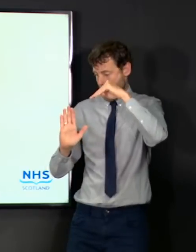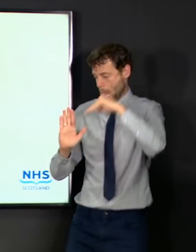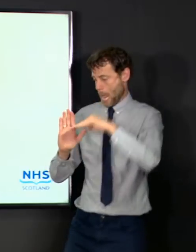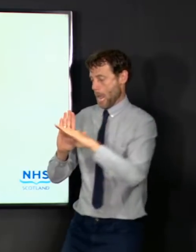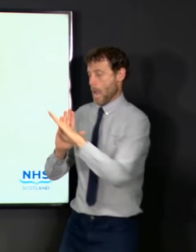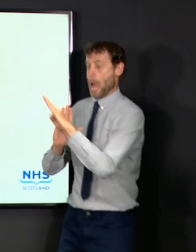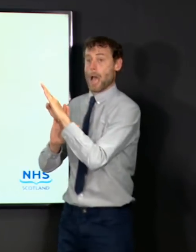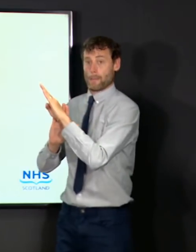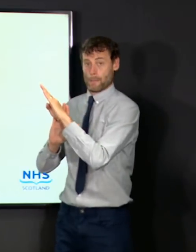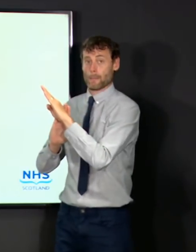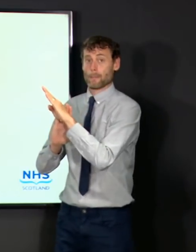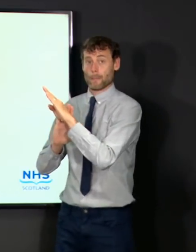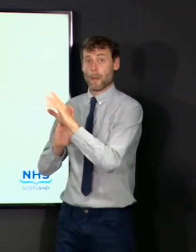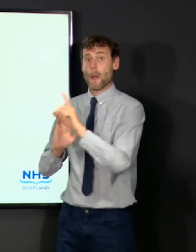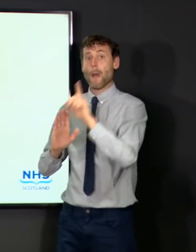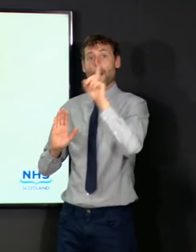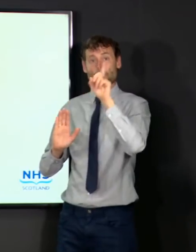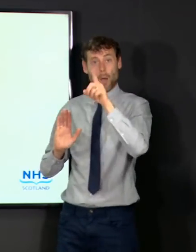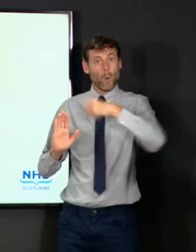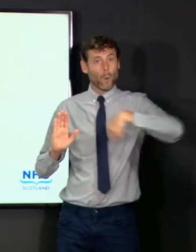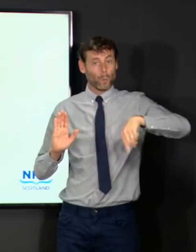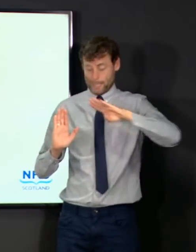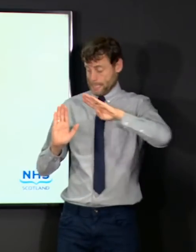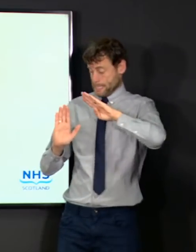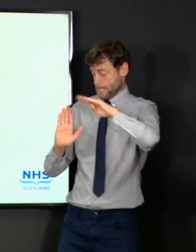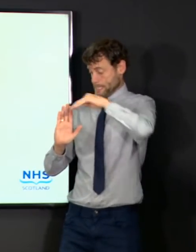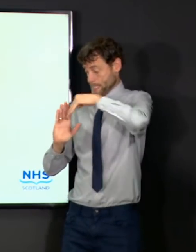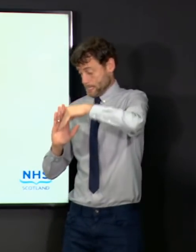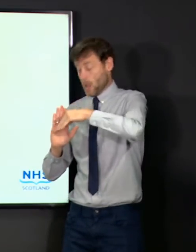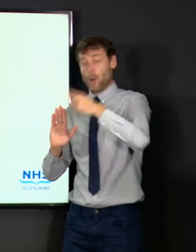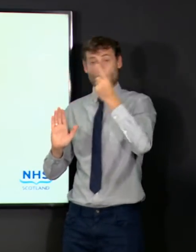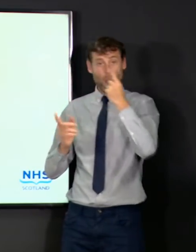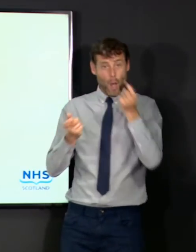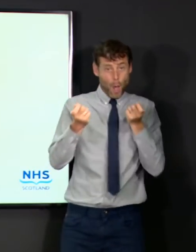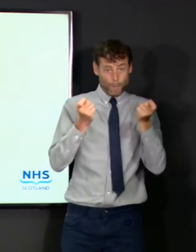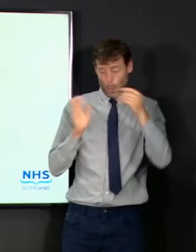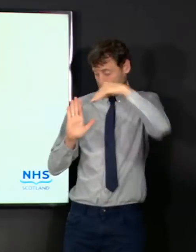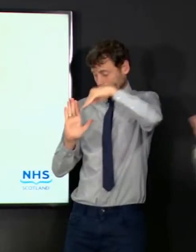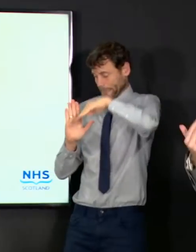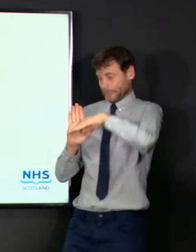it is possible also we may need reverse gears in the route map. And all of the advice we